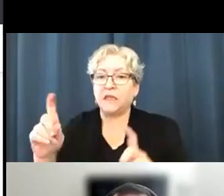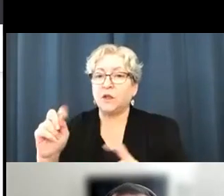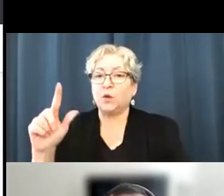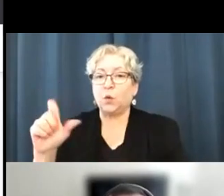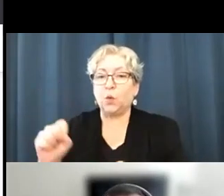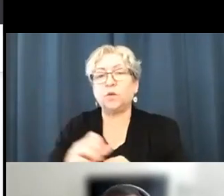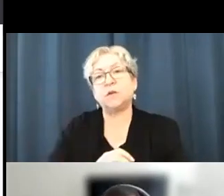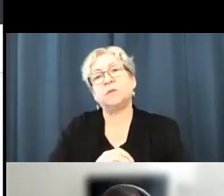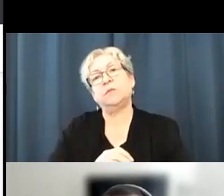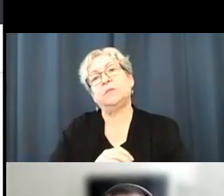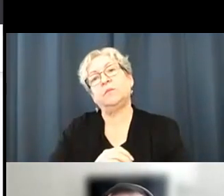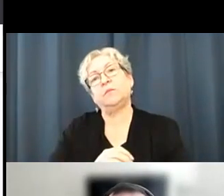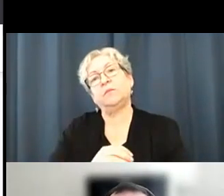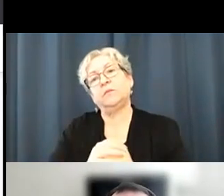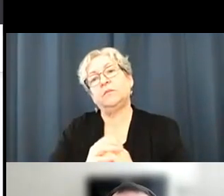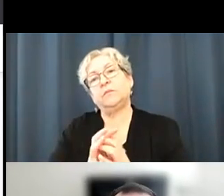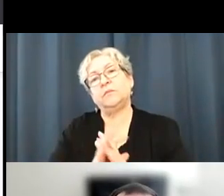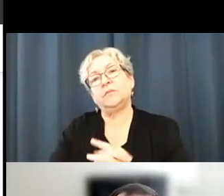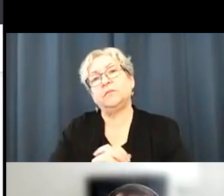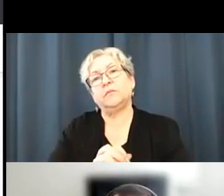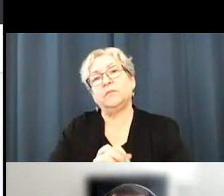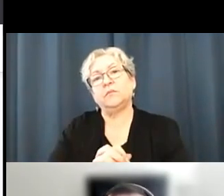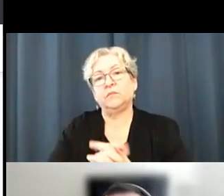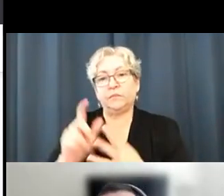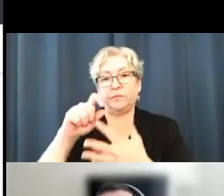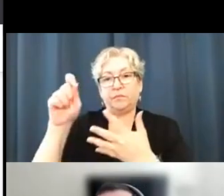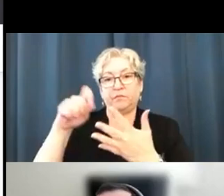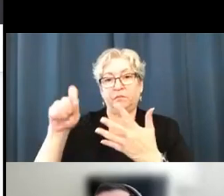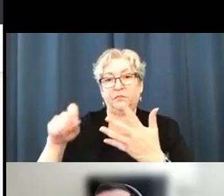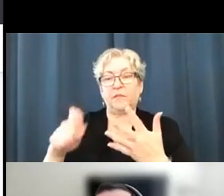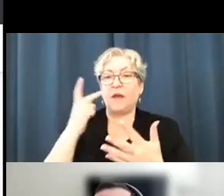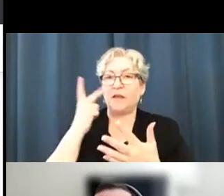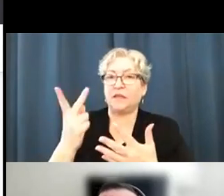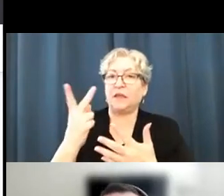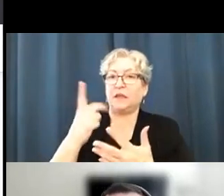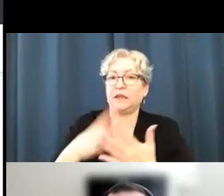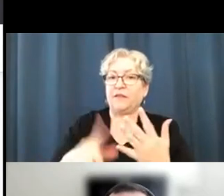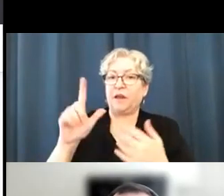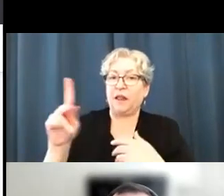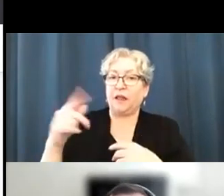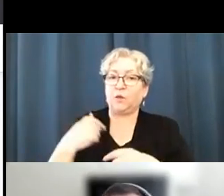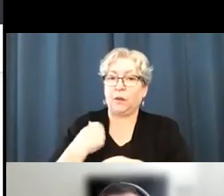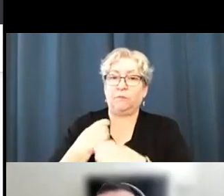So, the checklist is where you can go to find some links we've curated. Like I said, there's a ton